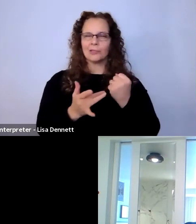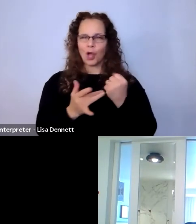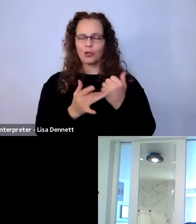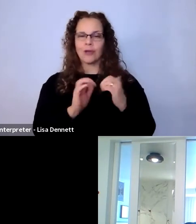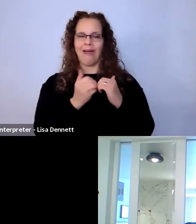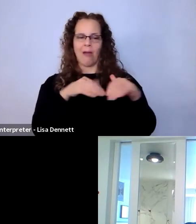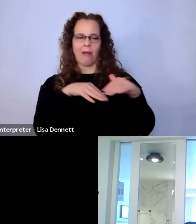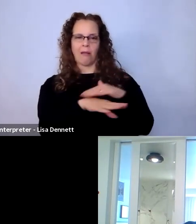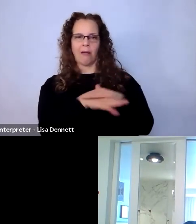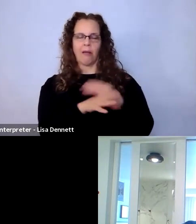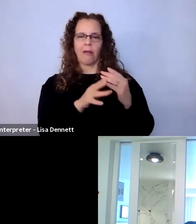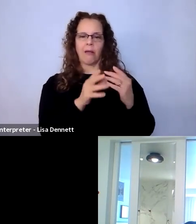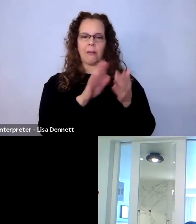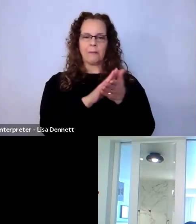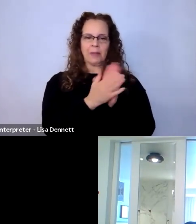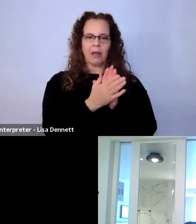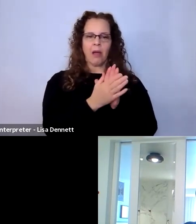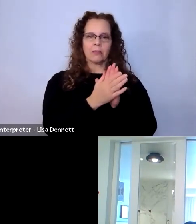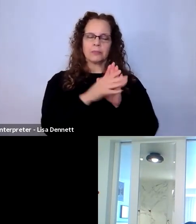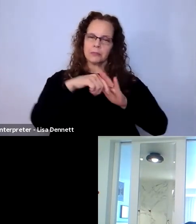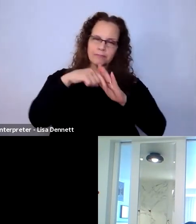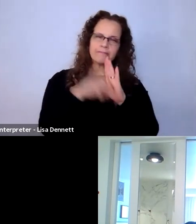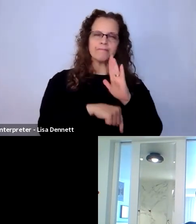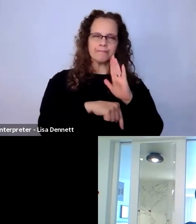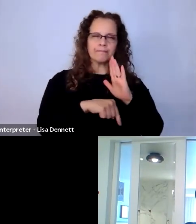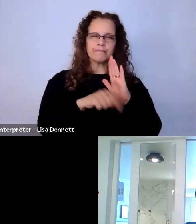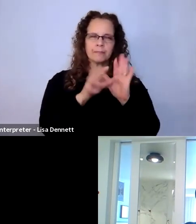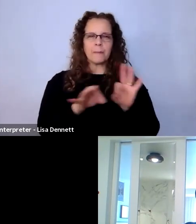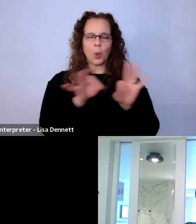requirement, I know that that's not the actual words we have the real you.